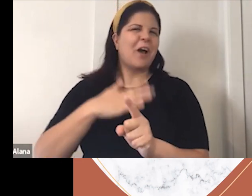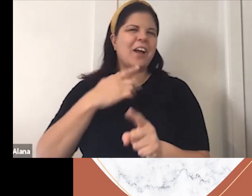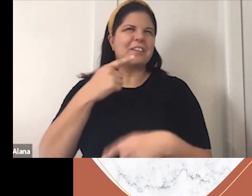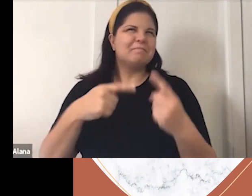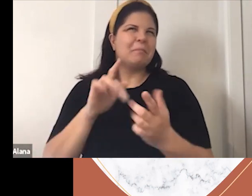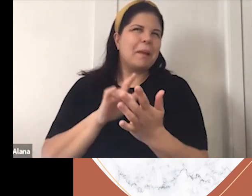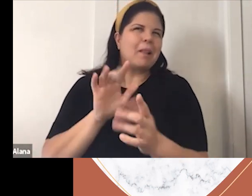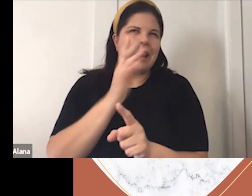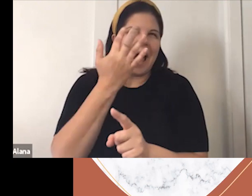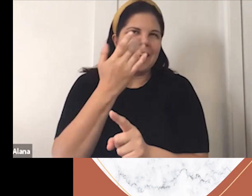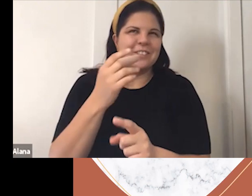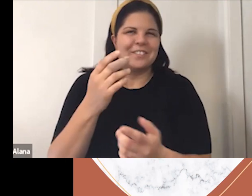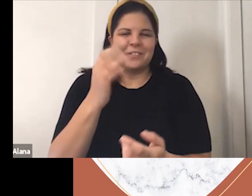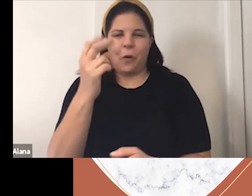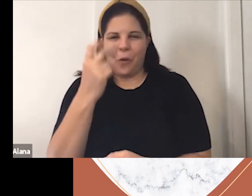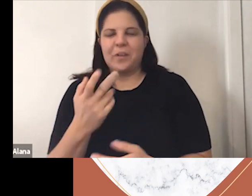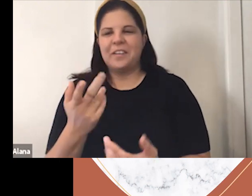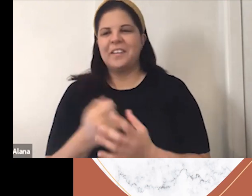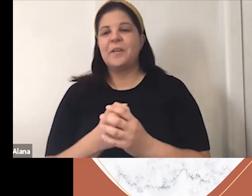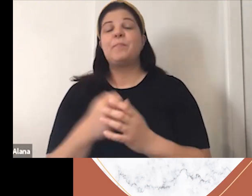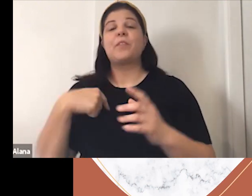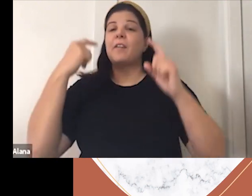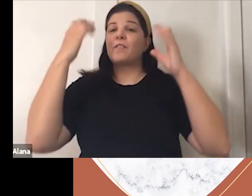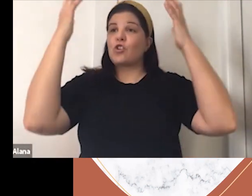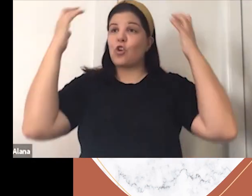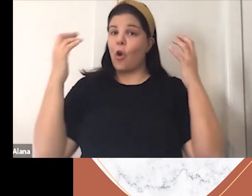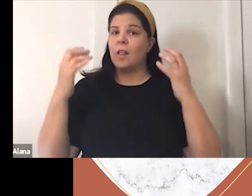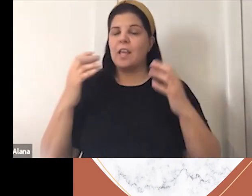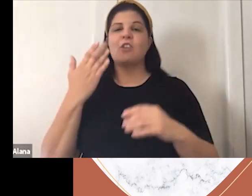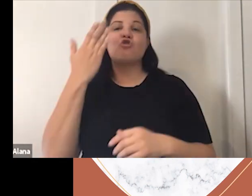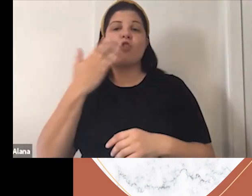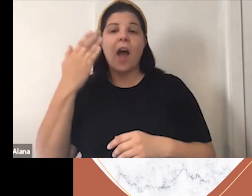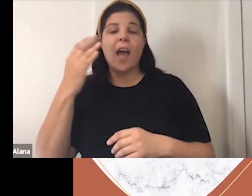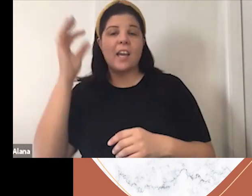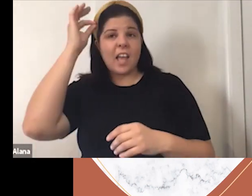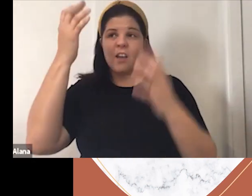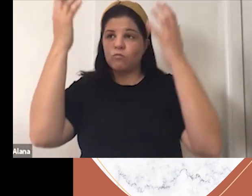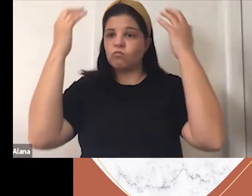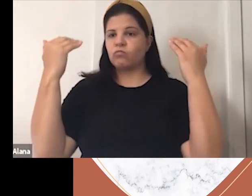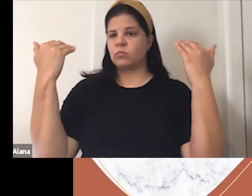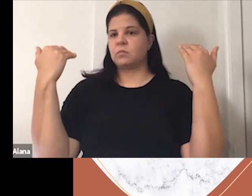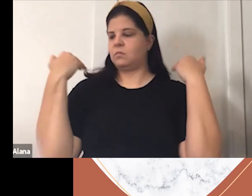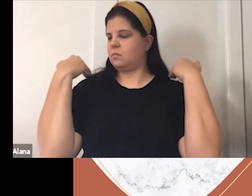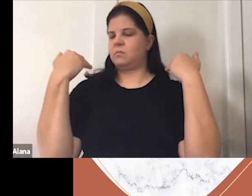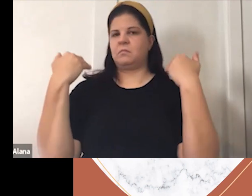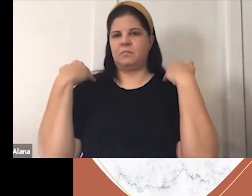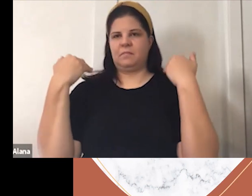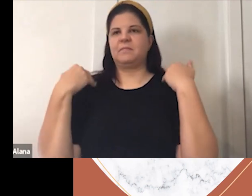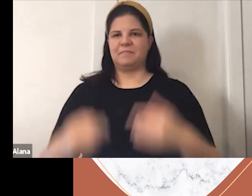And I have curly grey share that hits just above my shoulders.